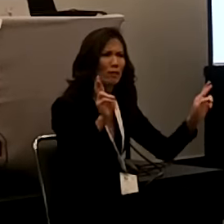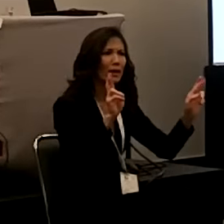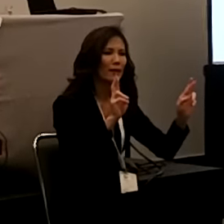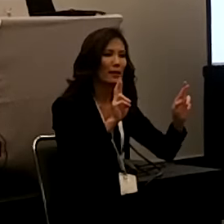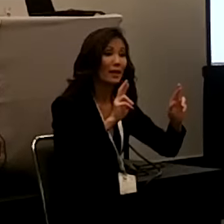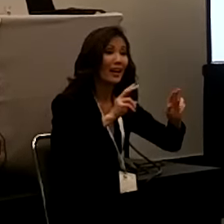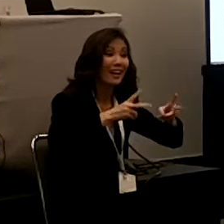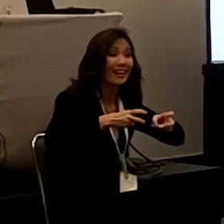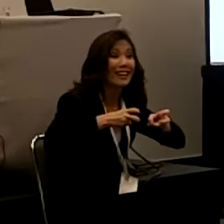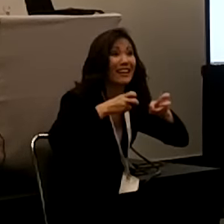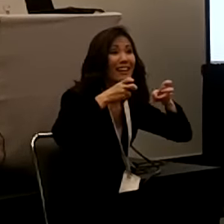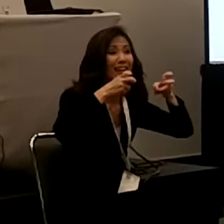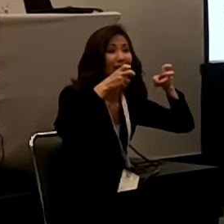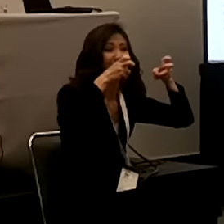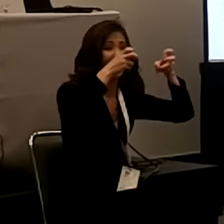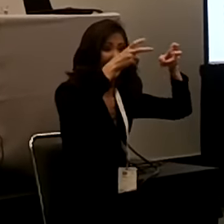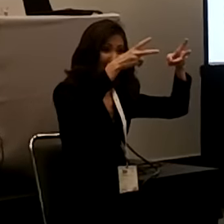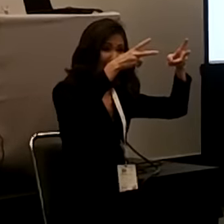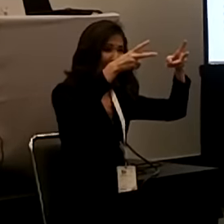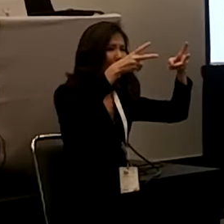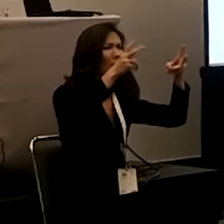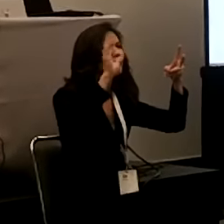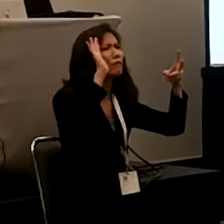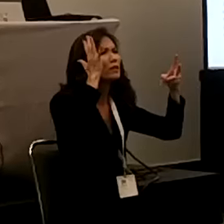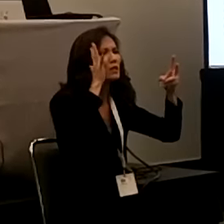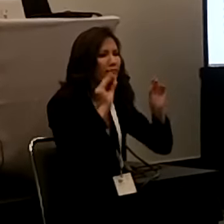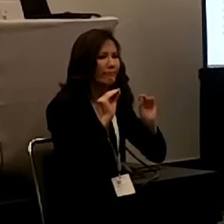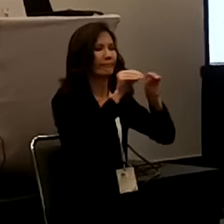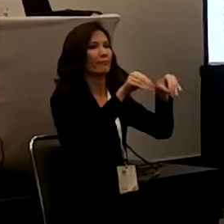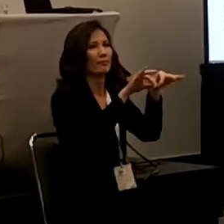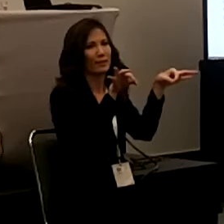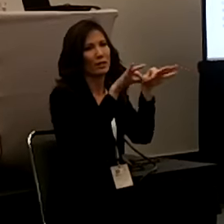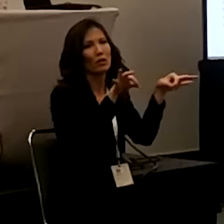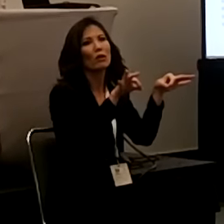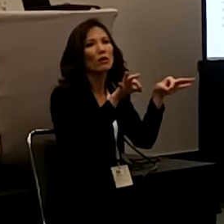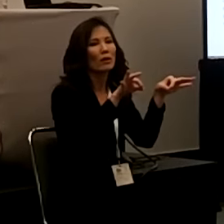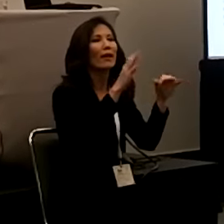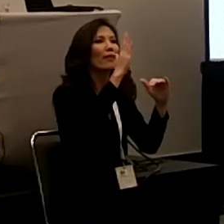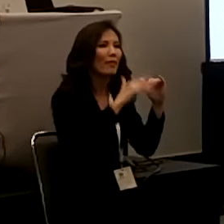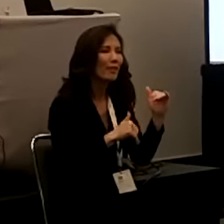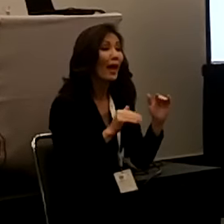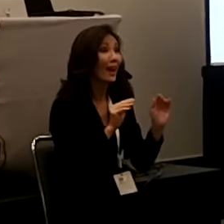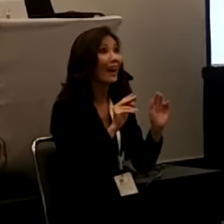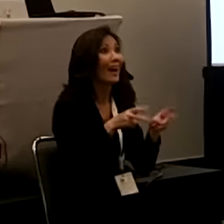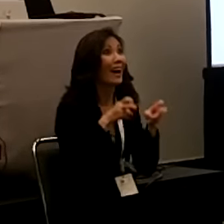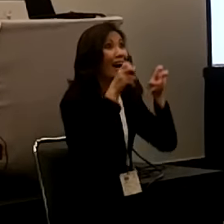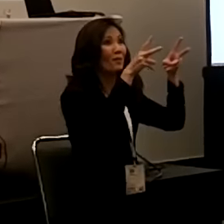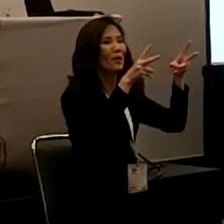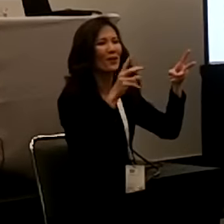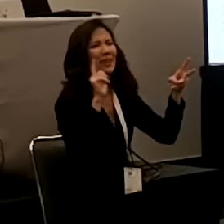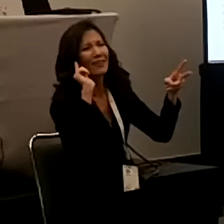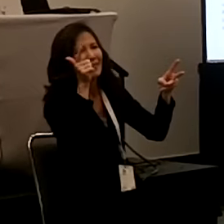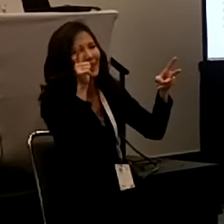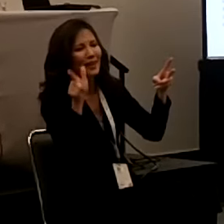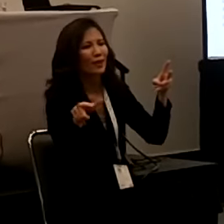before you either upload the video or make it public. I understand that not everybody can do that,